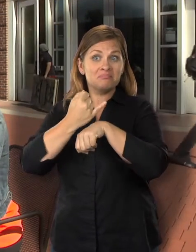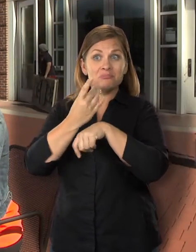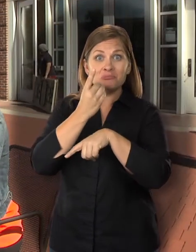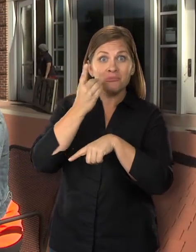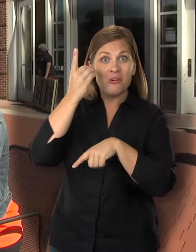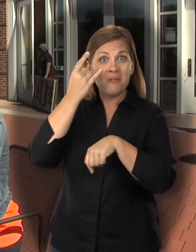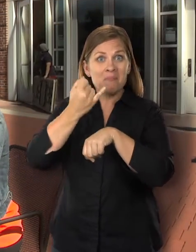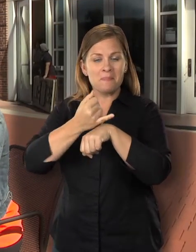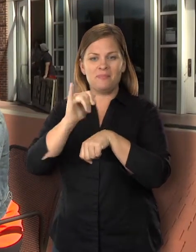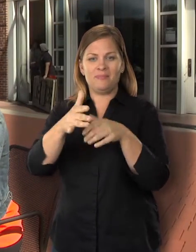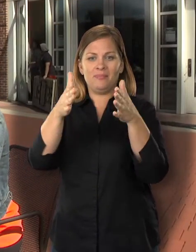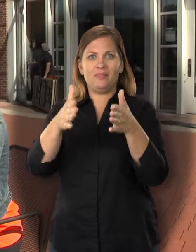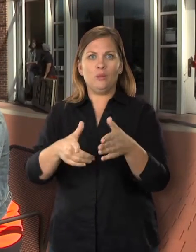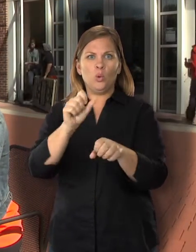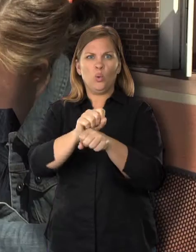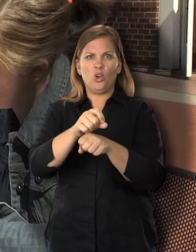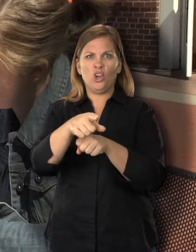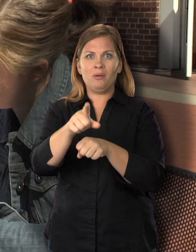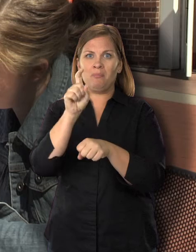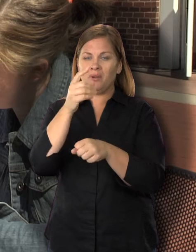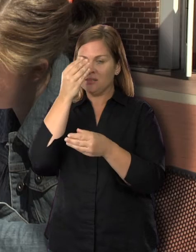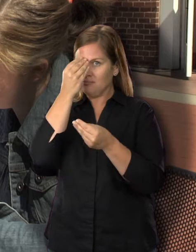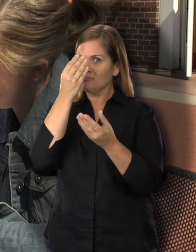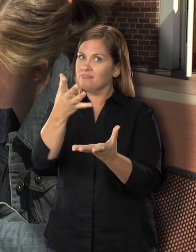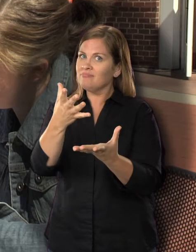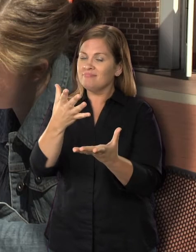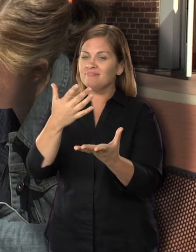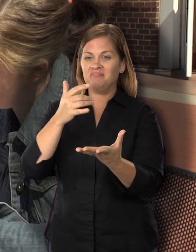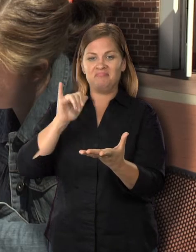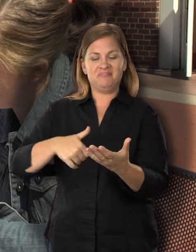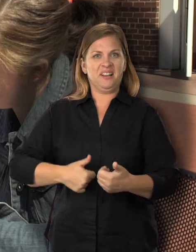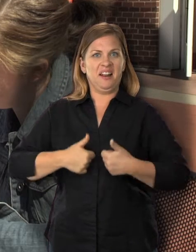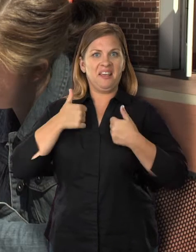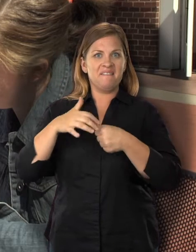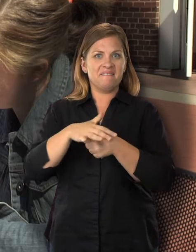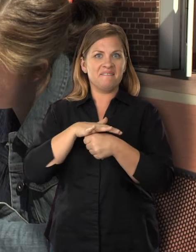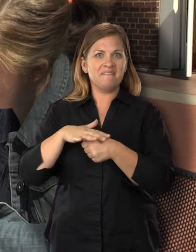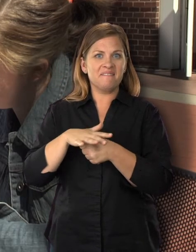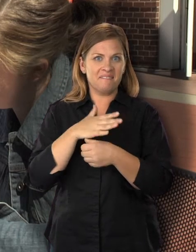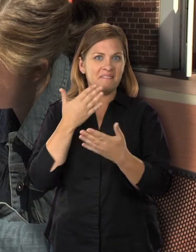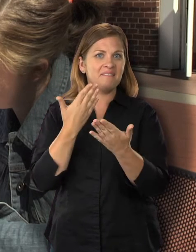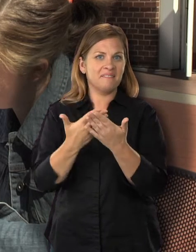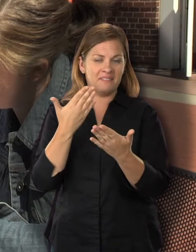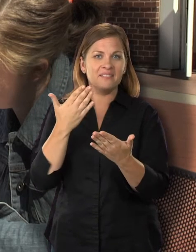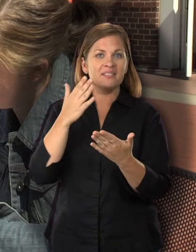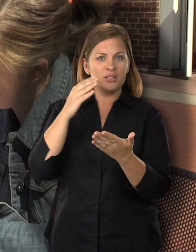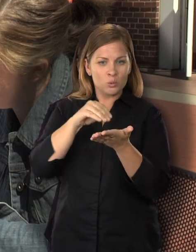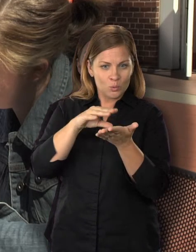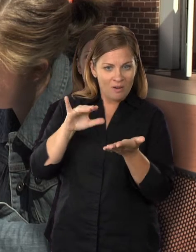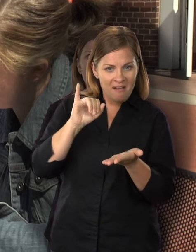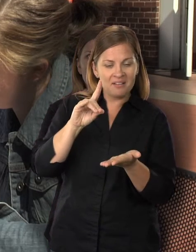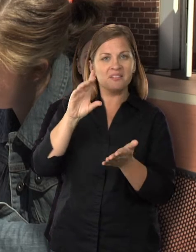and the college or university you attend has sent a list of student housing, you can register by showing a valid student ID card